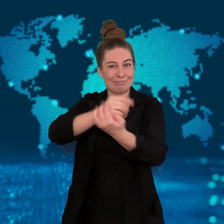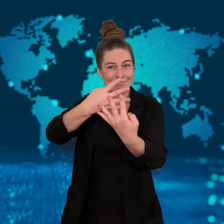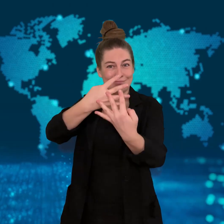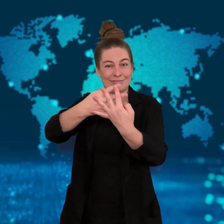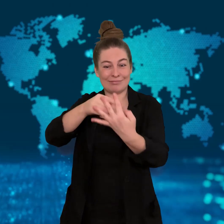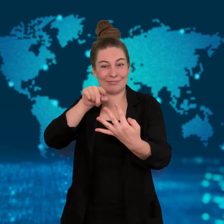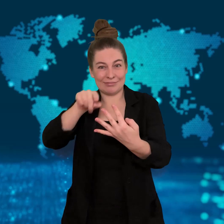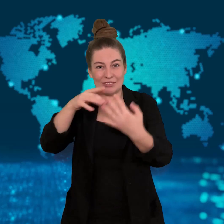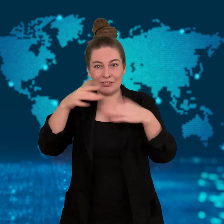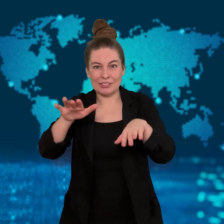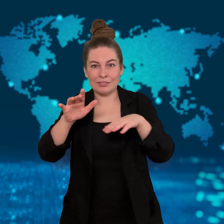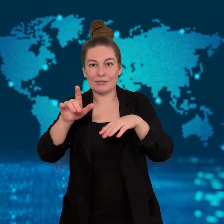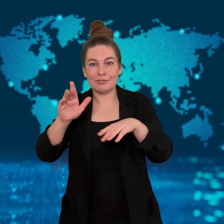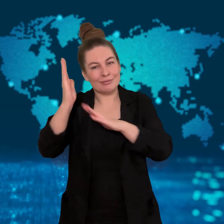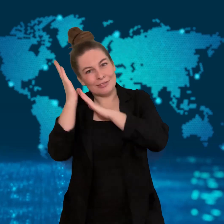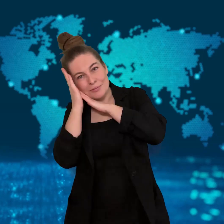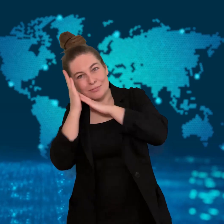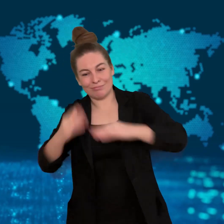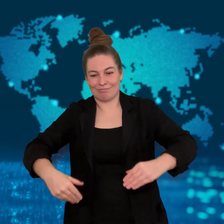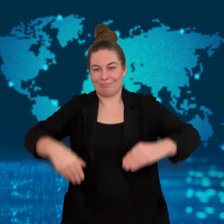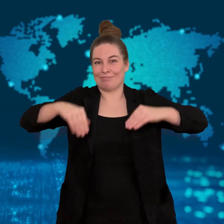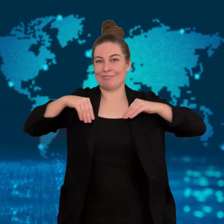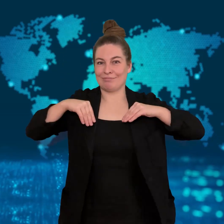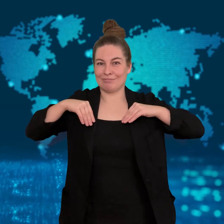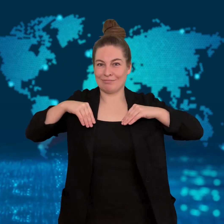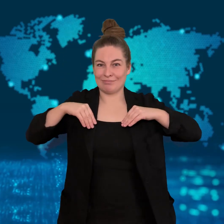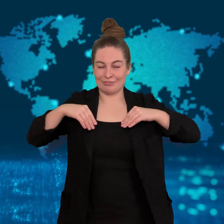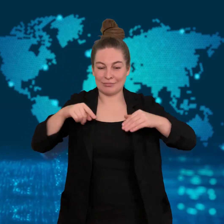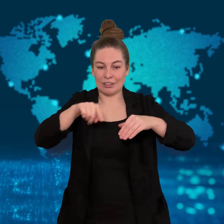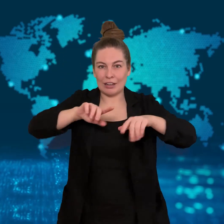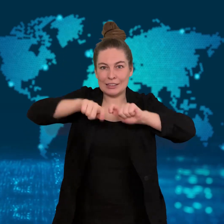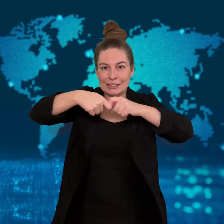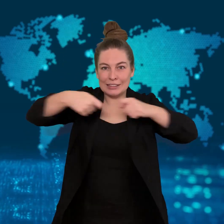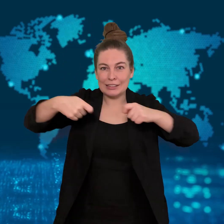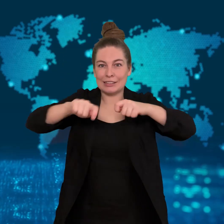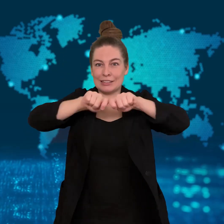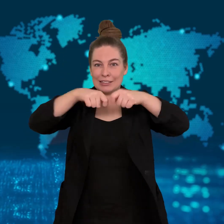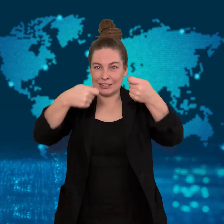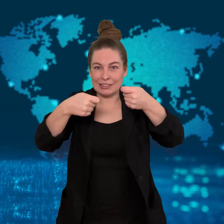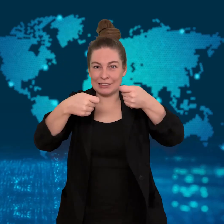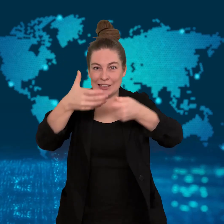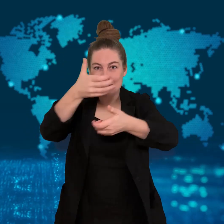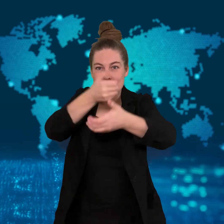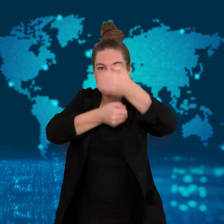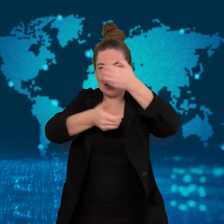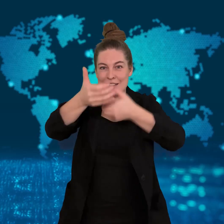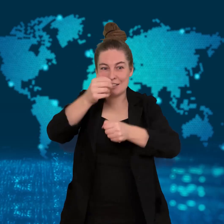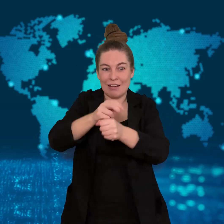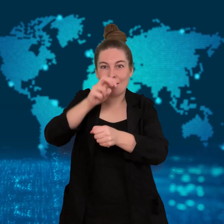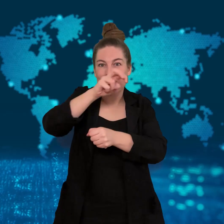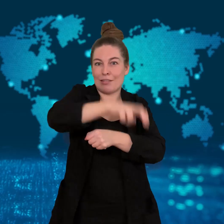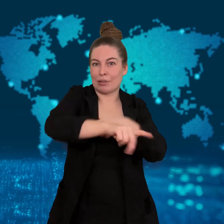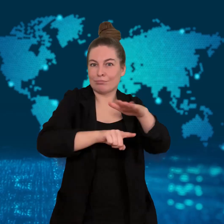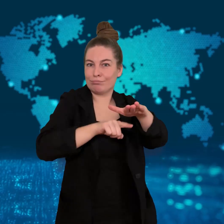He used bed sheets to lower himself down the walls at a prison in Nuoro, Sardinia.